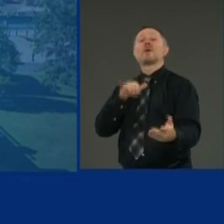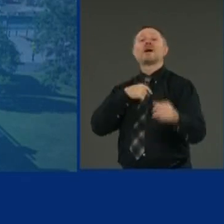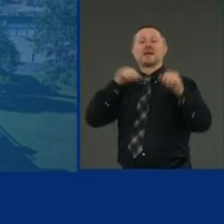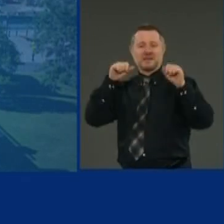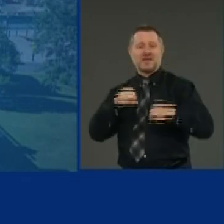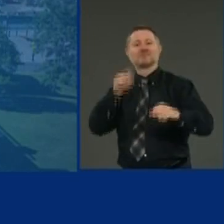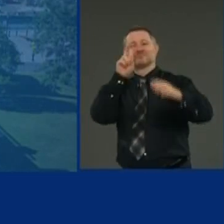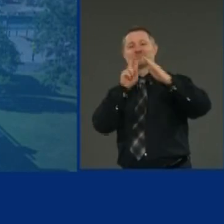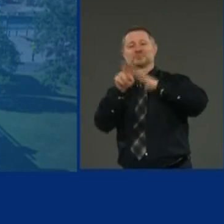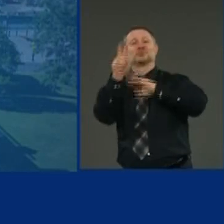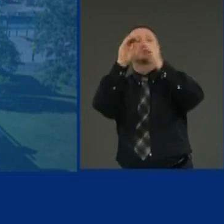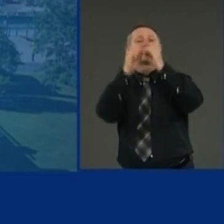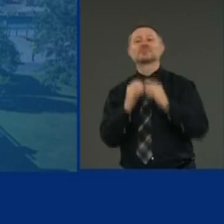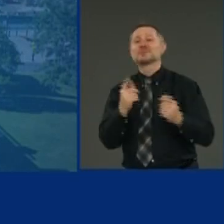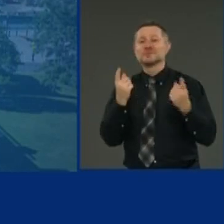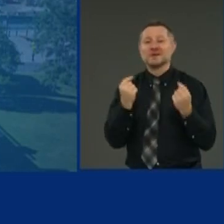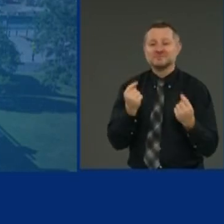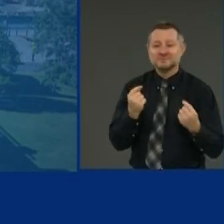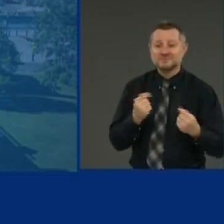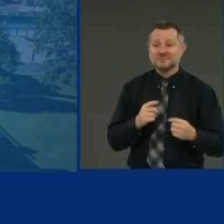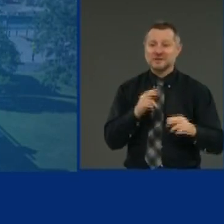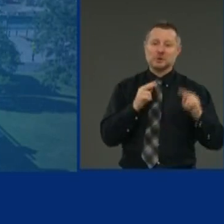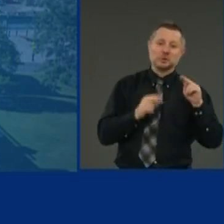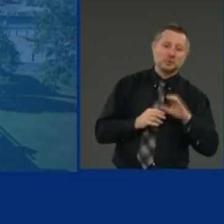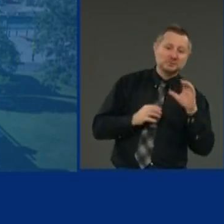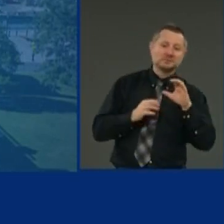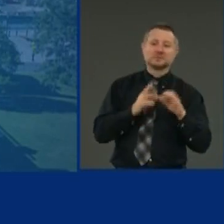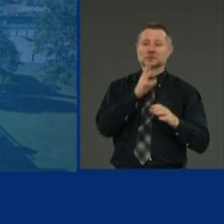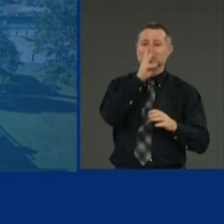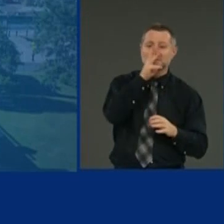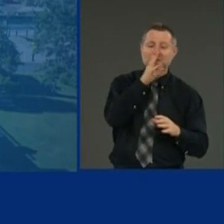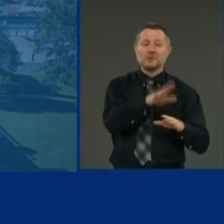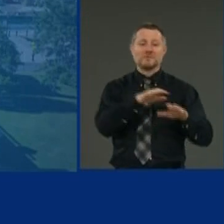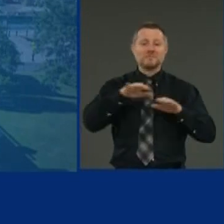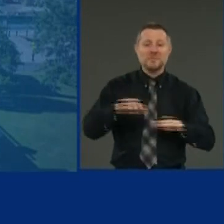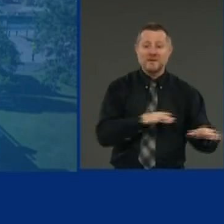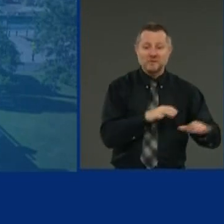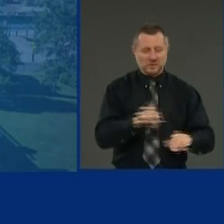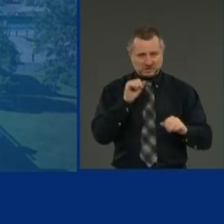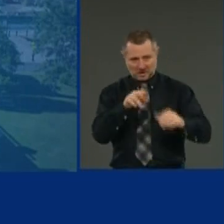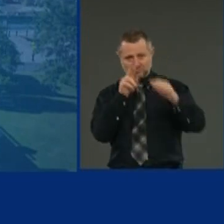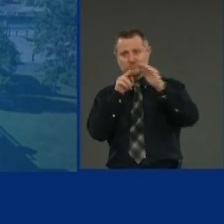MIRROR. YOU TELL ME HOW THE PEOPLE OF NEW YORK CITY RESPONDS I WILL TELL YOU WHAT HAPPENS IN NEW